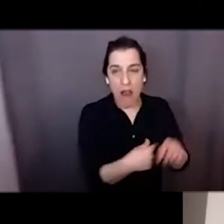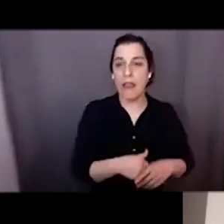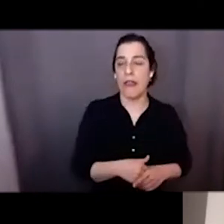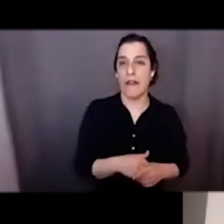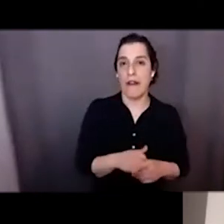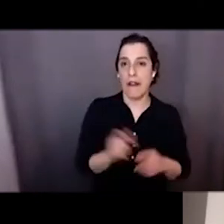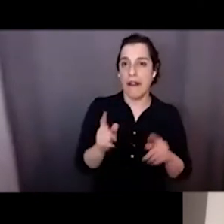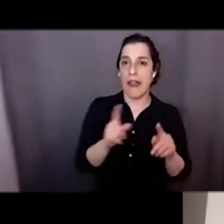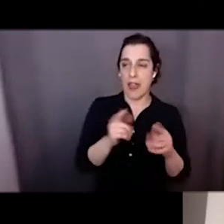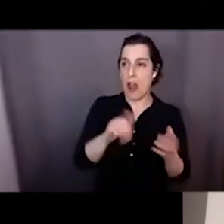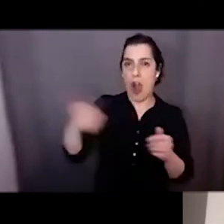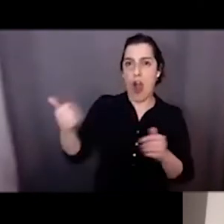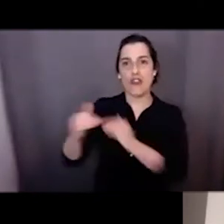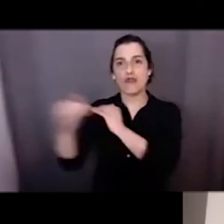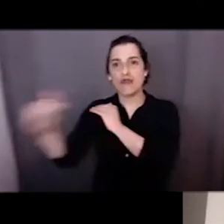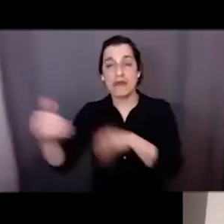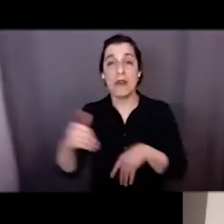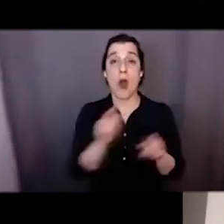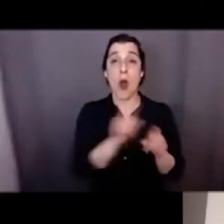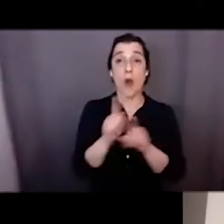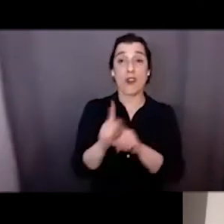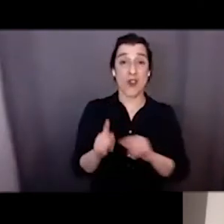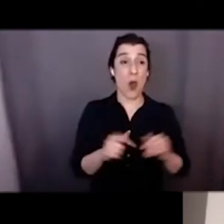relationship to health insurance and different kinds of medical attention.